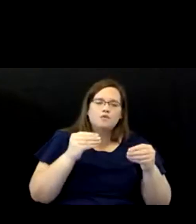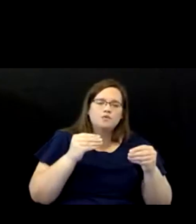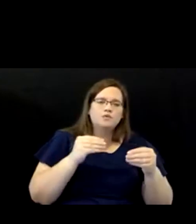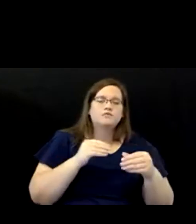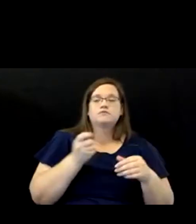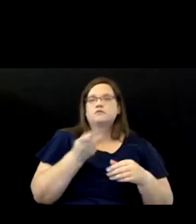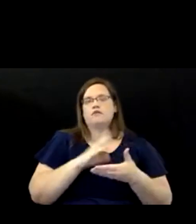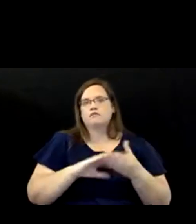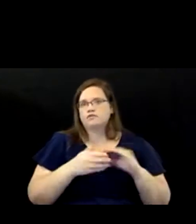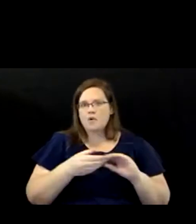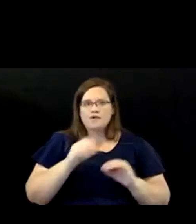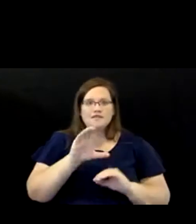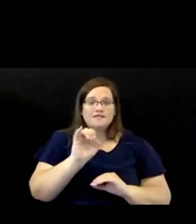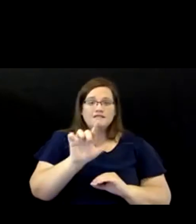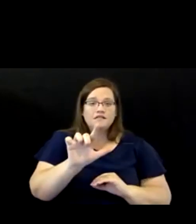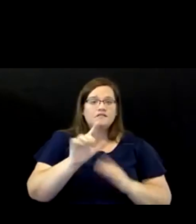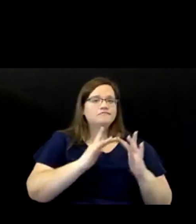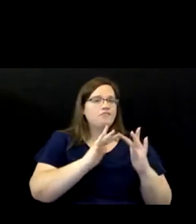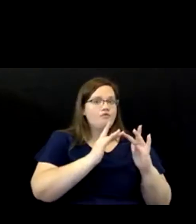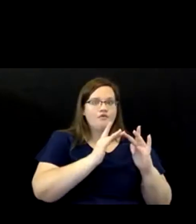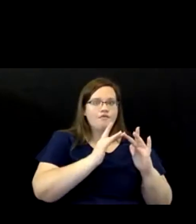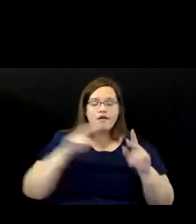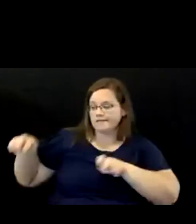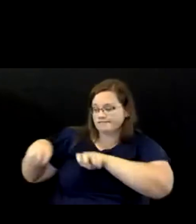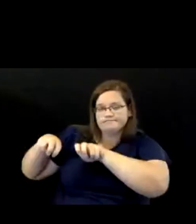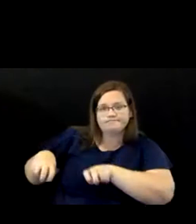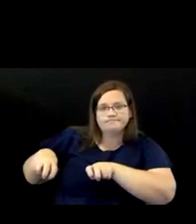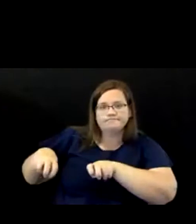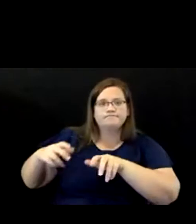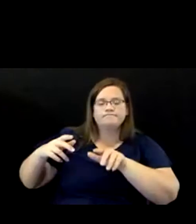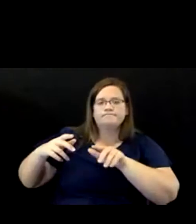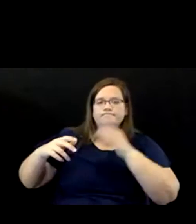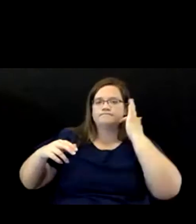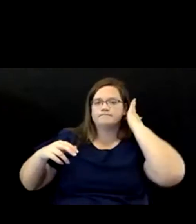CILs getting online with people and ordering grocery